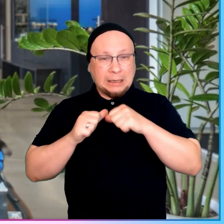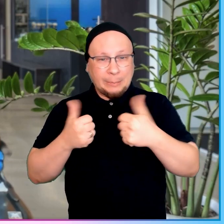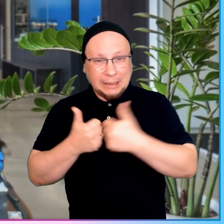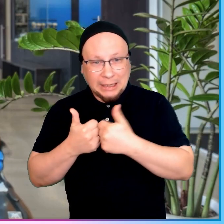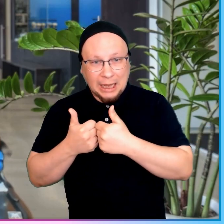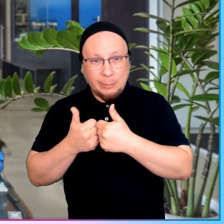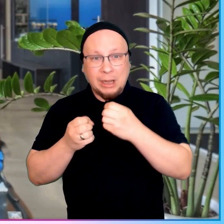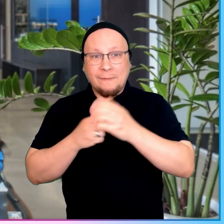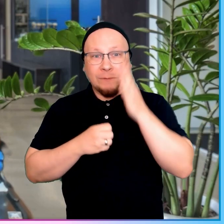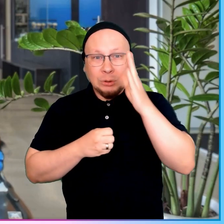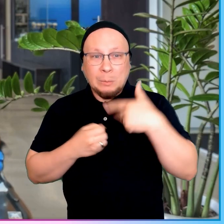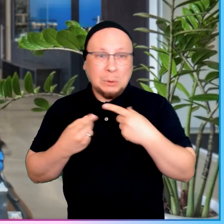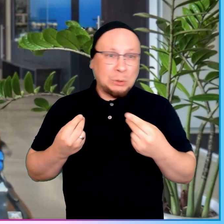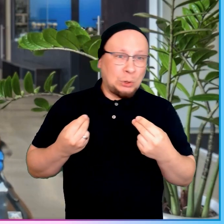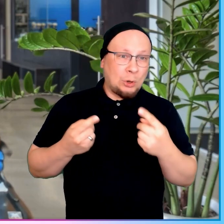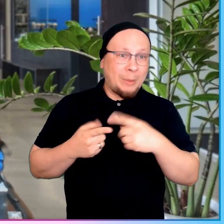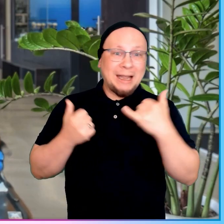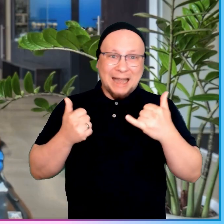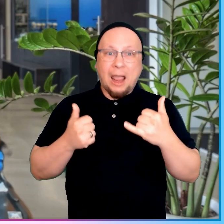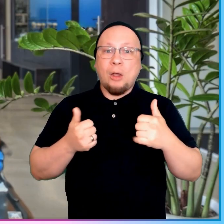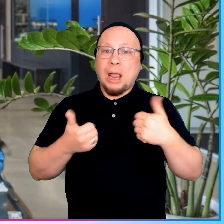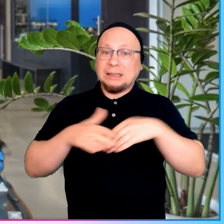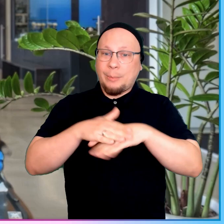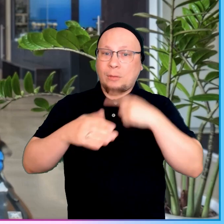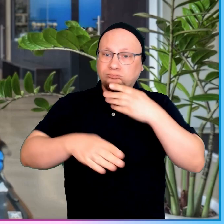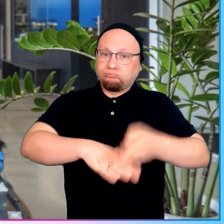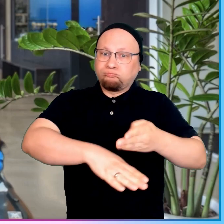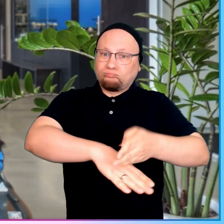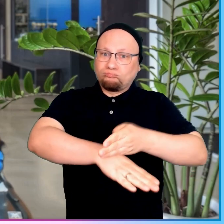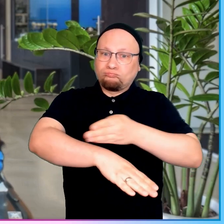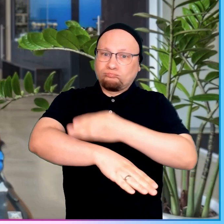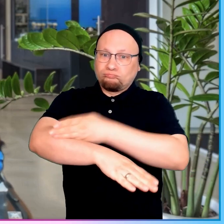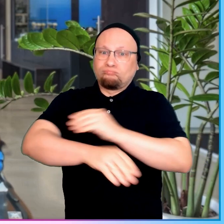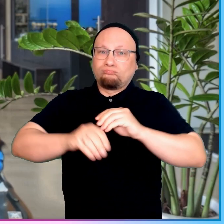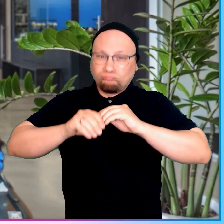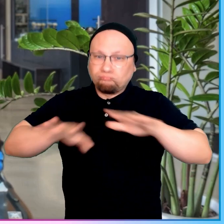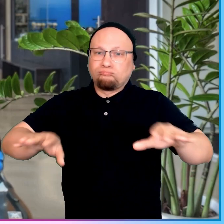But now since accessibility is more widely implemented, and there are many more tools